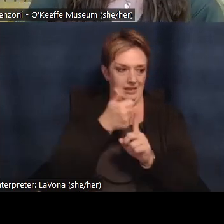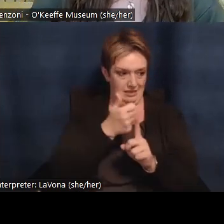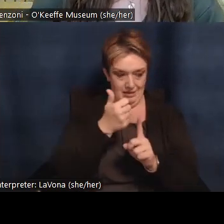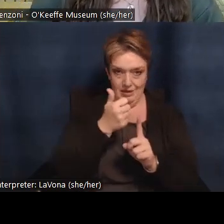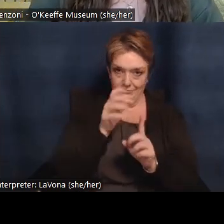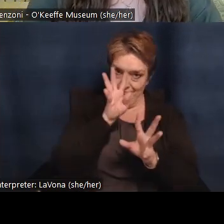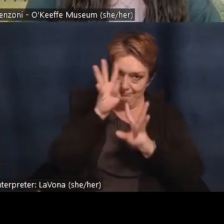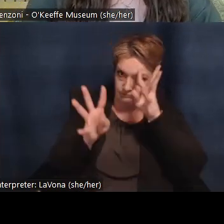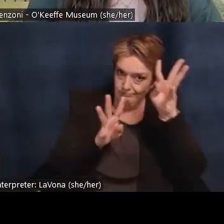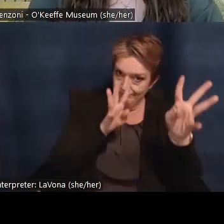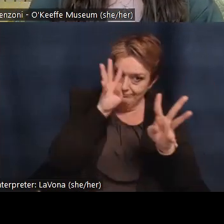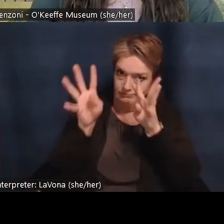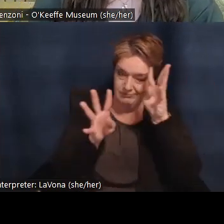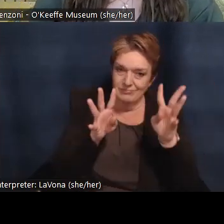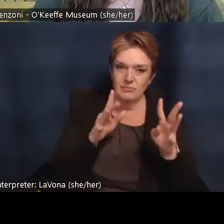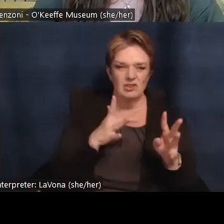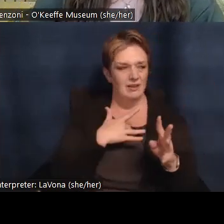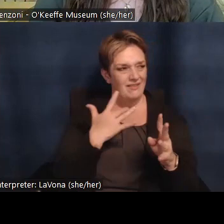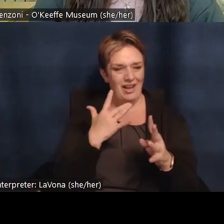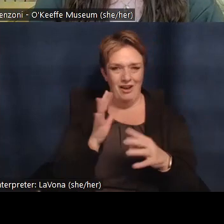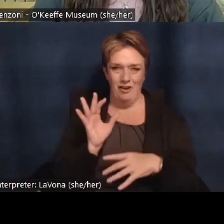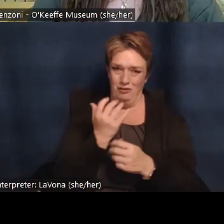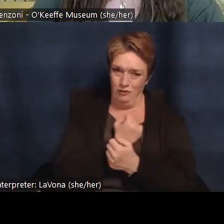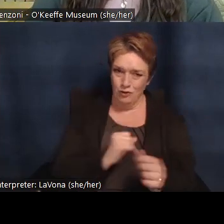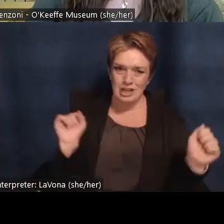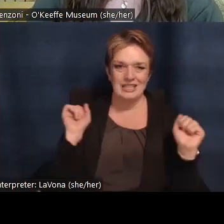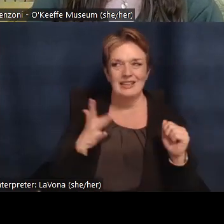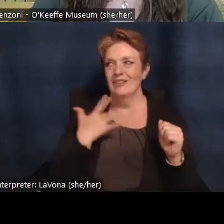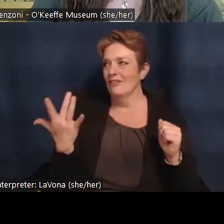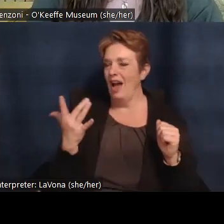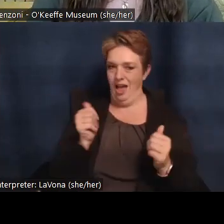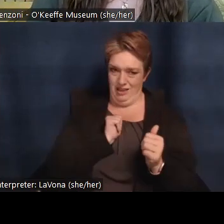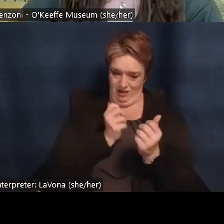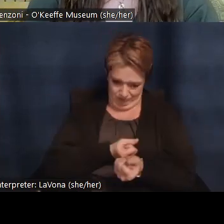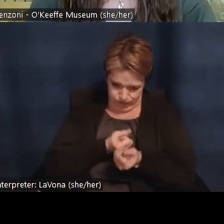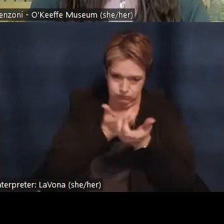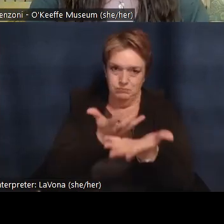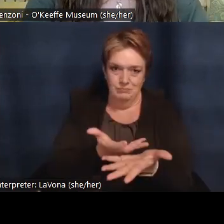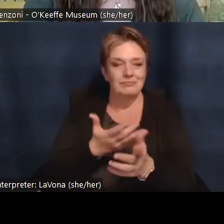And so that type of freedom and that type of self-expression to me seems very artistic.